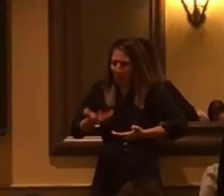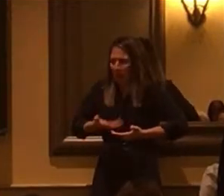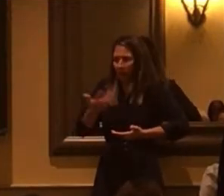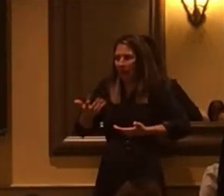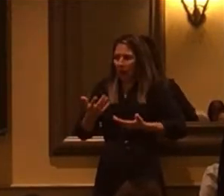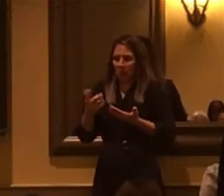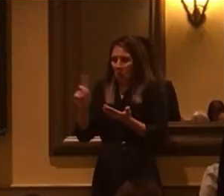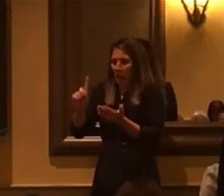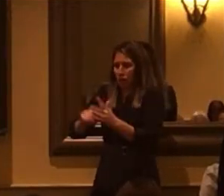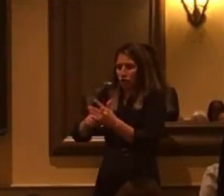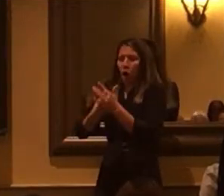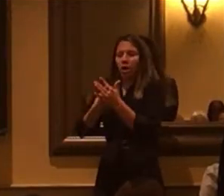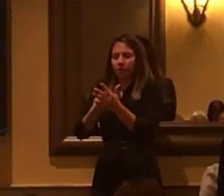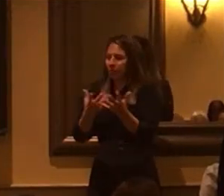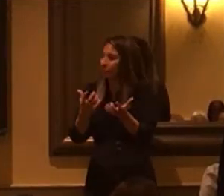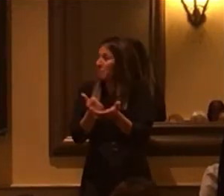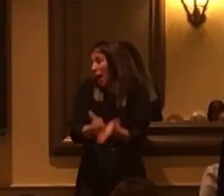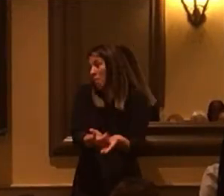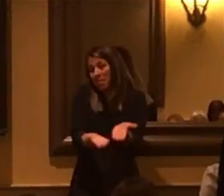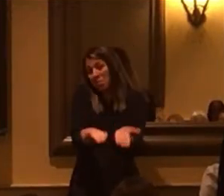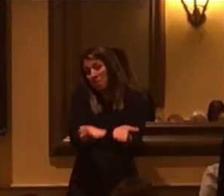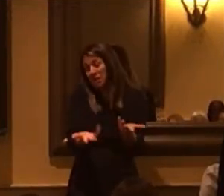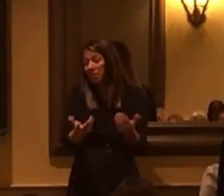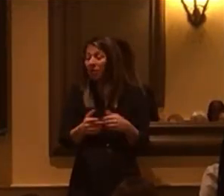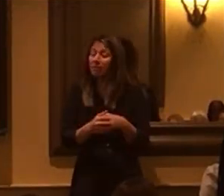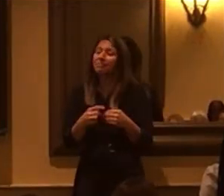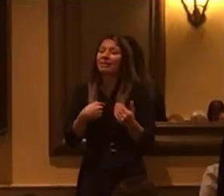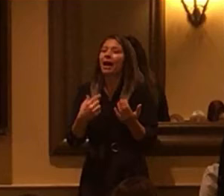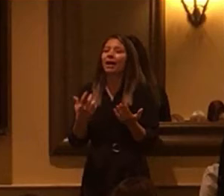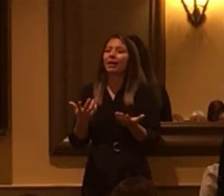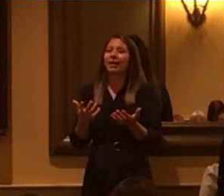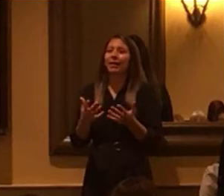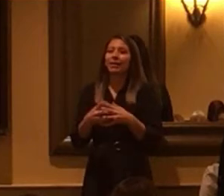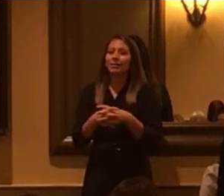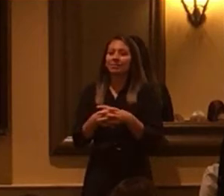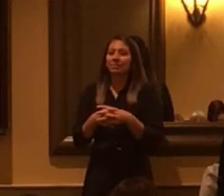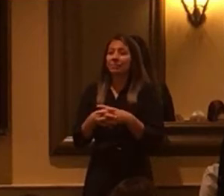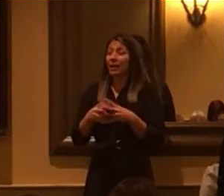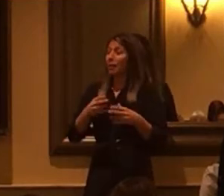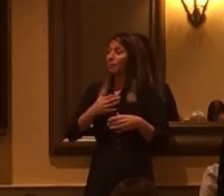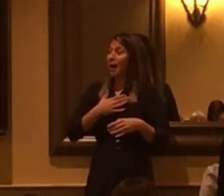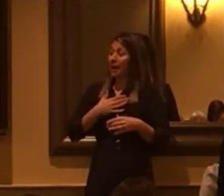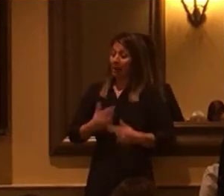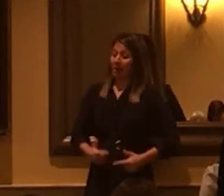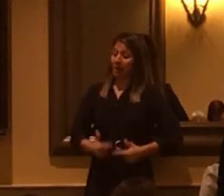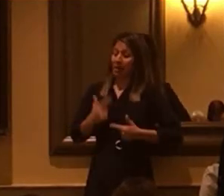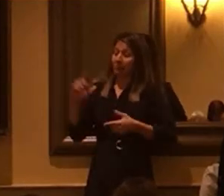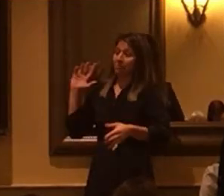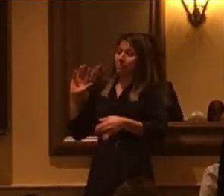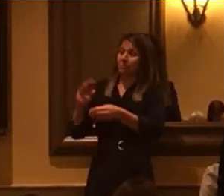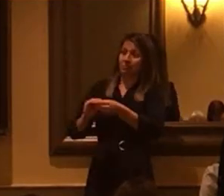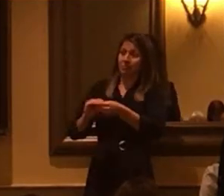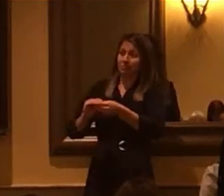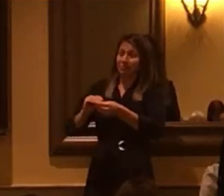And I, I just want to... having the experiences I have, I don't know. I want to be there